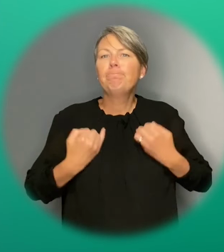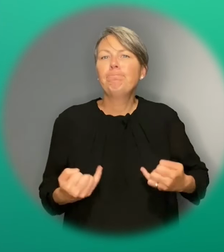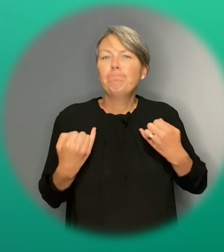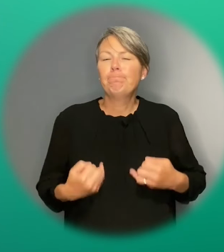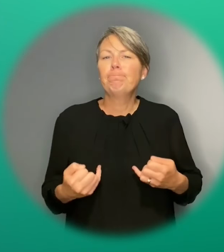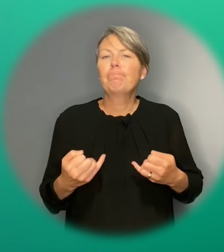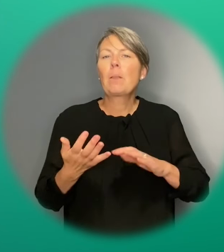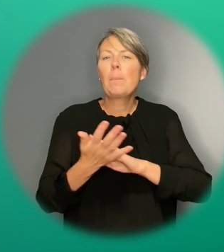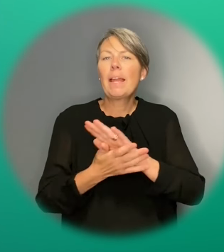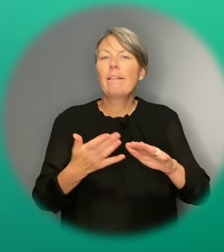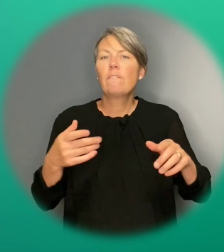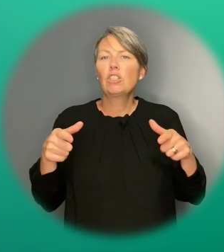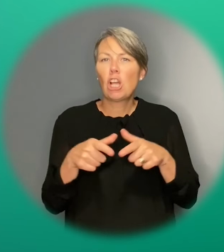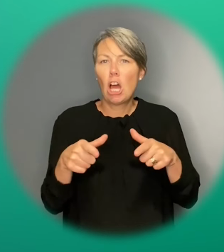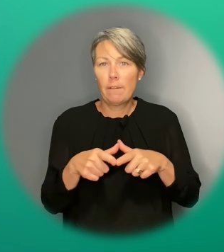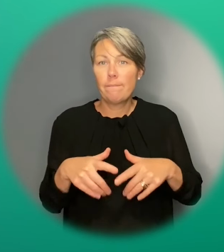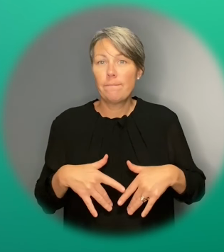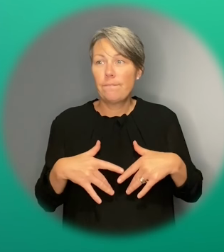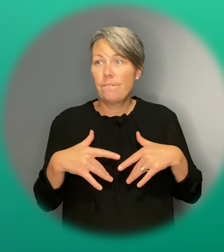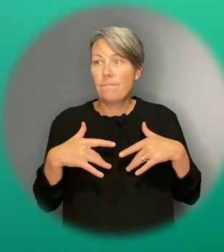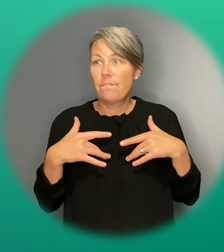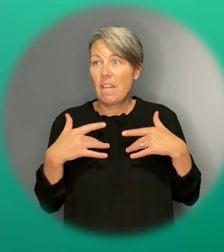you know your vagina feels like a little too constricted to have any sort of